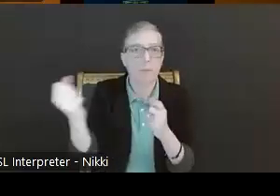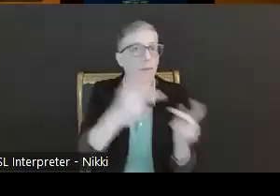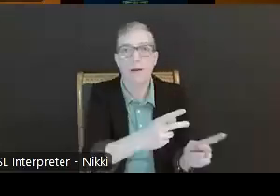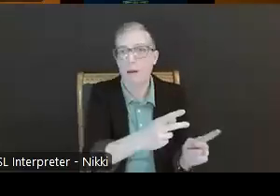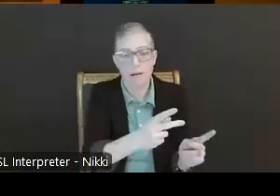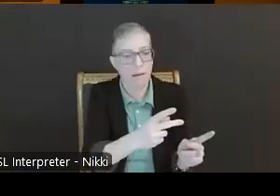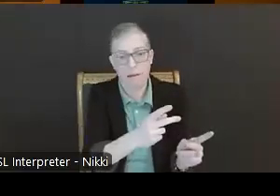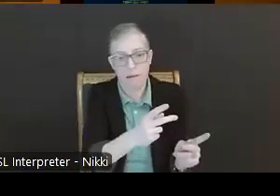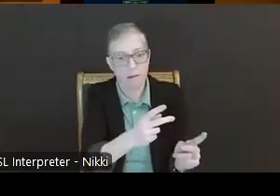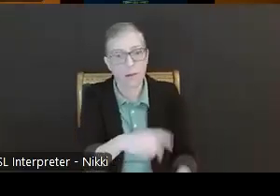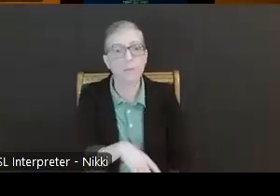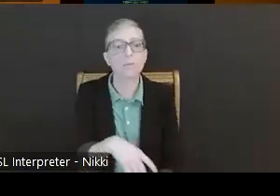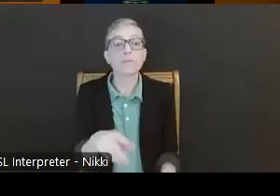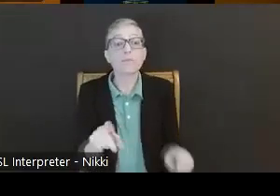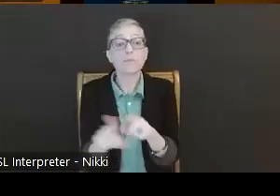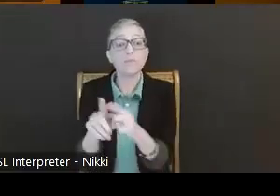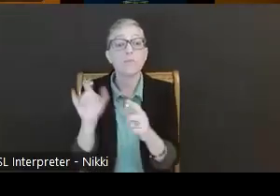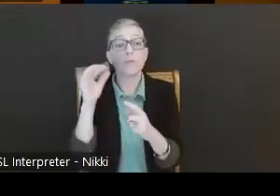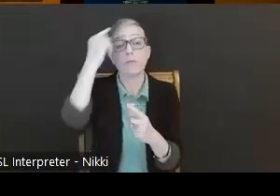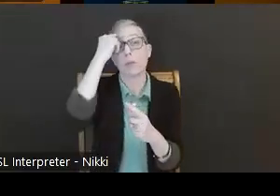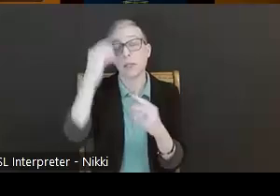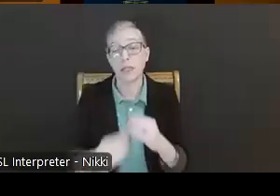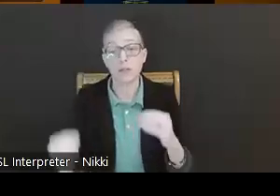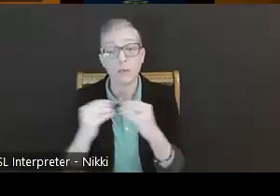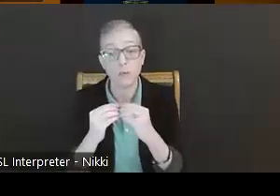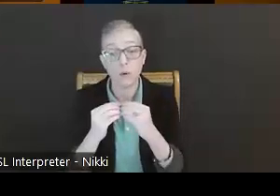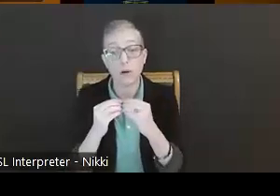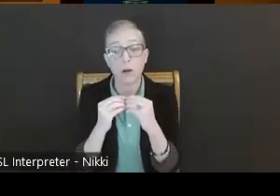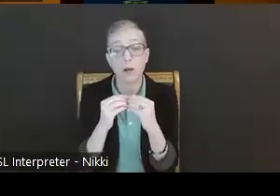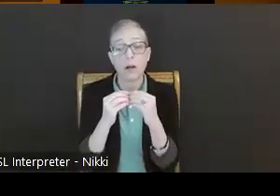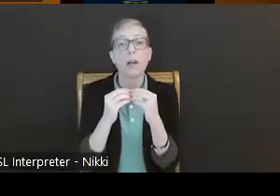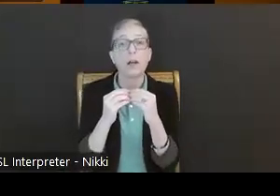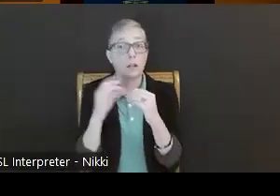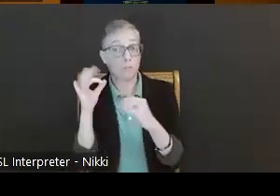we go a little further to think that needing people as a strength it really gives a lot of